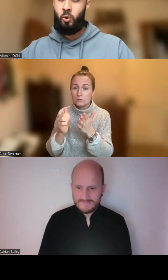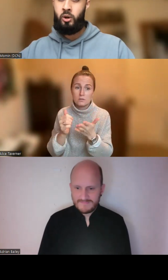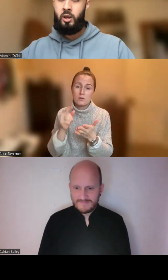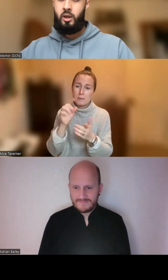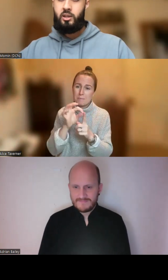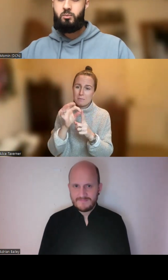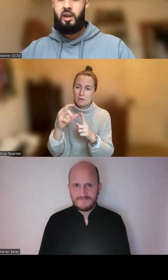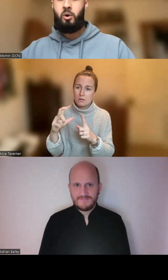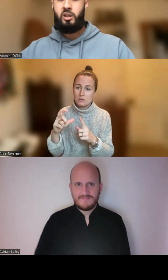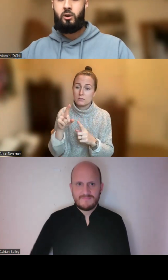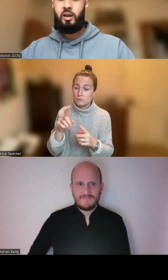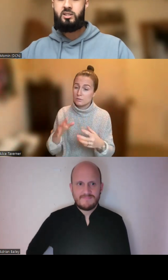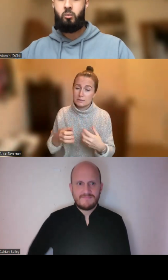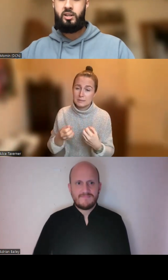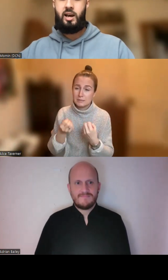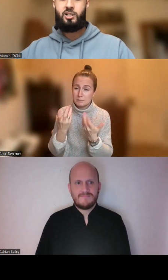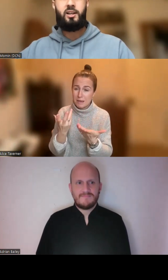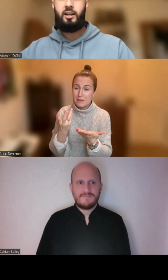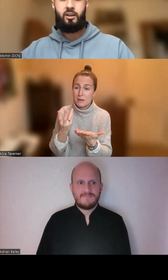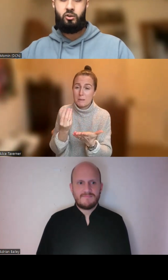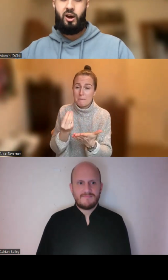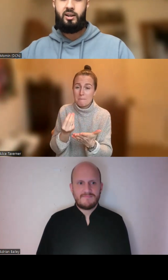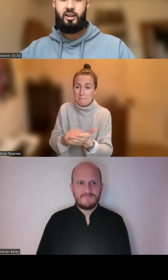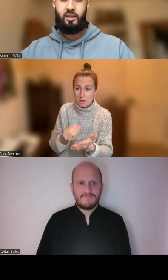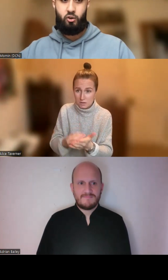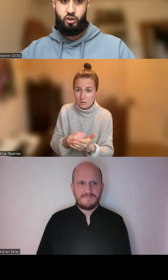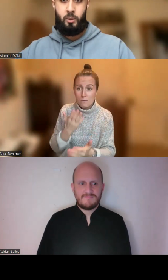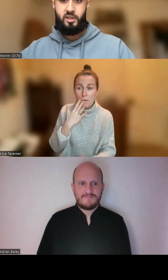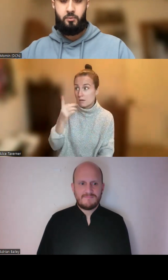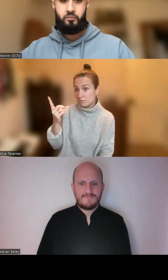You don't spend money unless someone is actually clicking on your ad and getting onto your website.